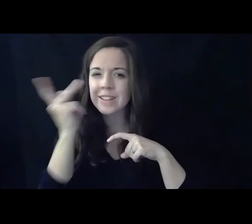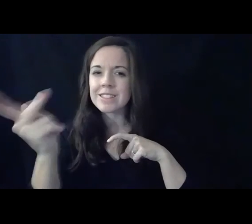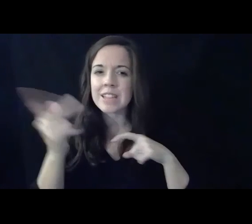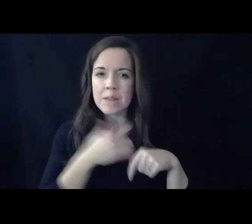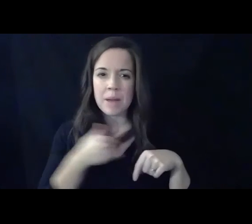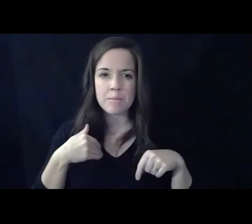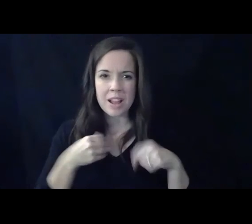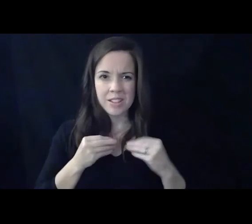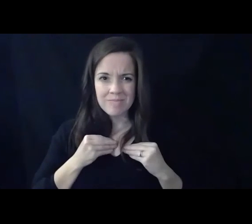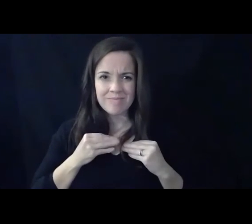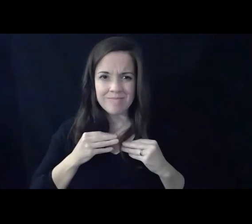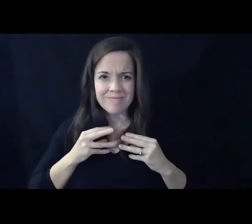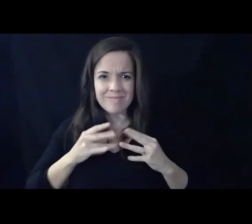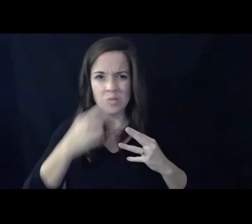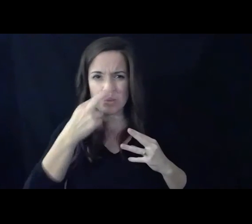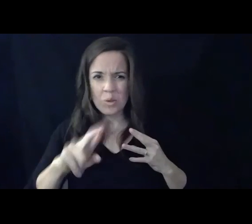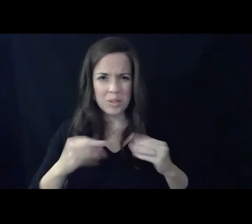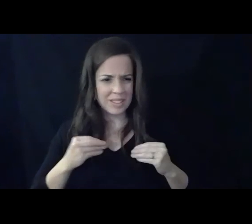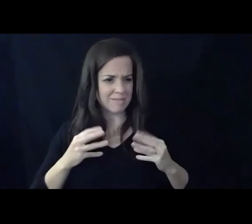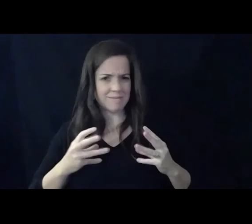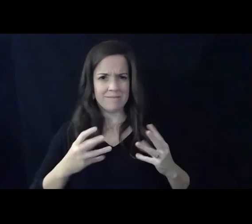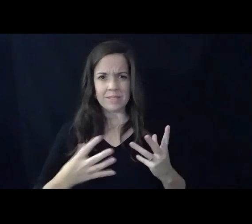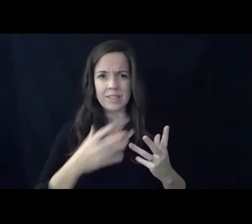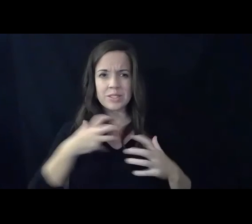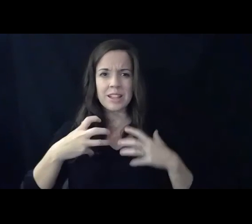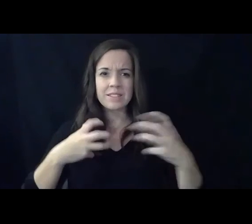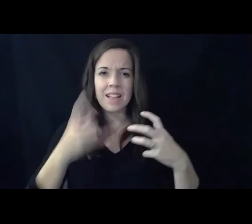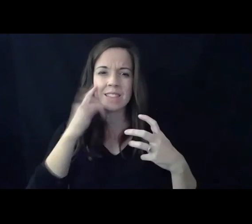nudging into view, their snug caps like the knit caps of infants, rosy-